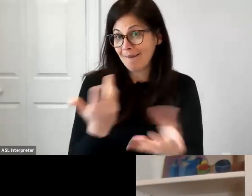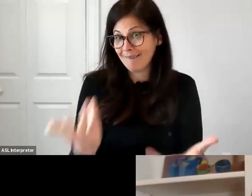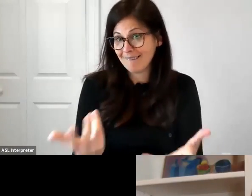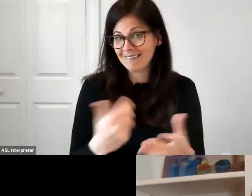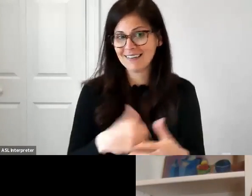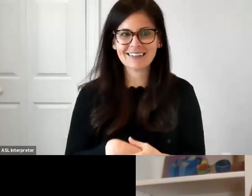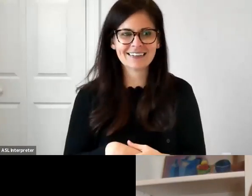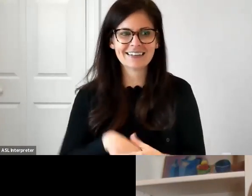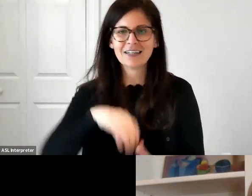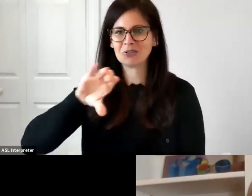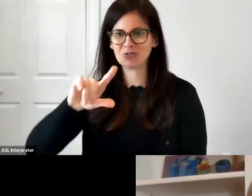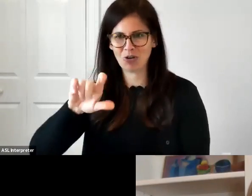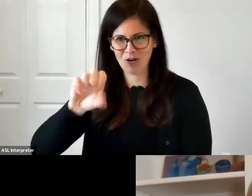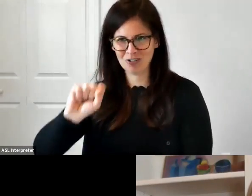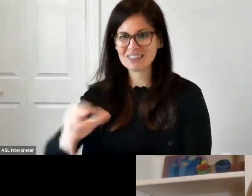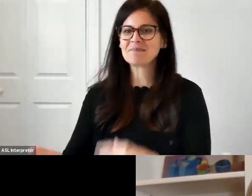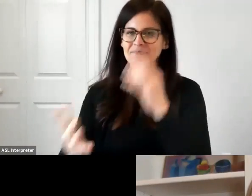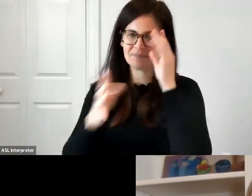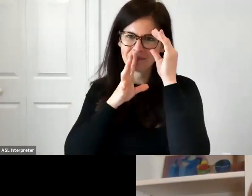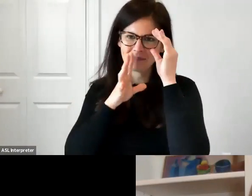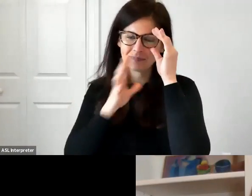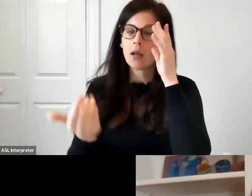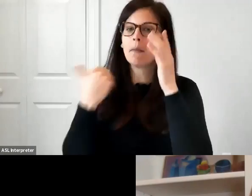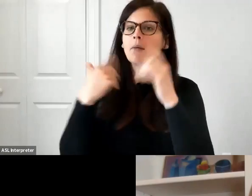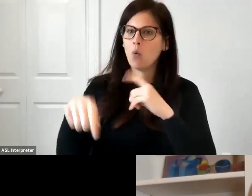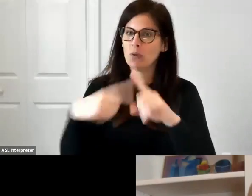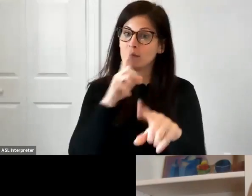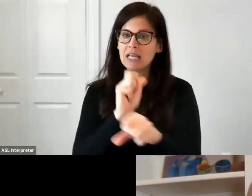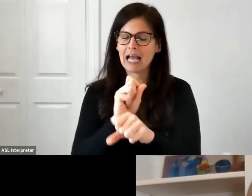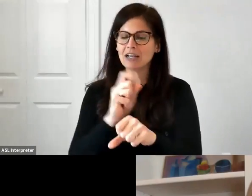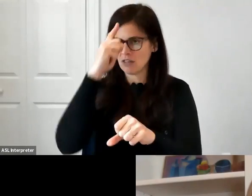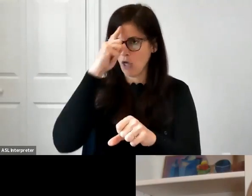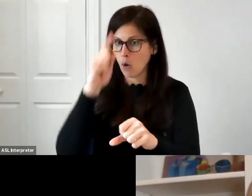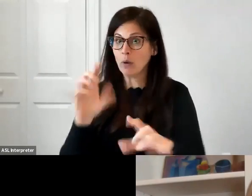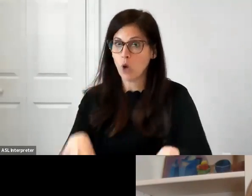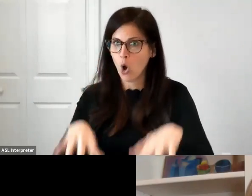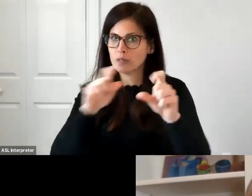Well, back when this was going to be a physical event, I did have a number of artists